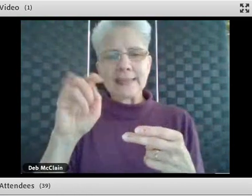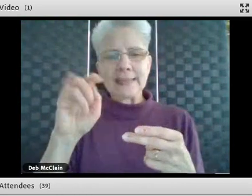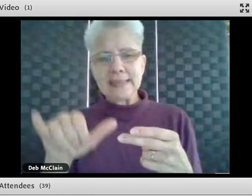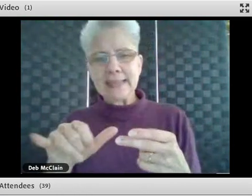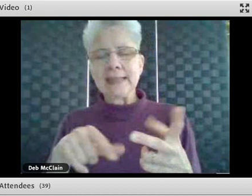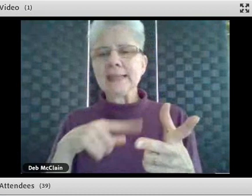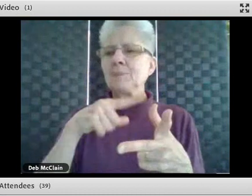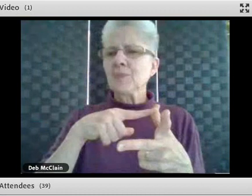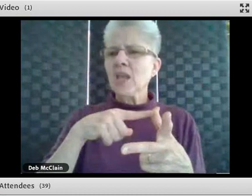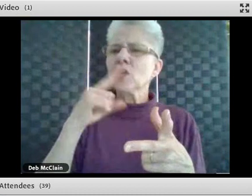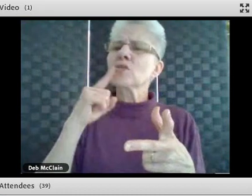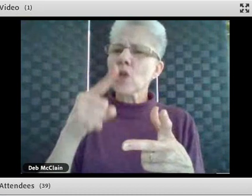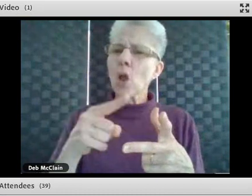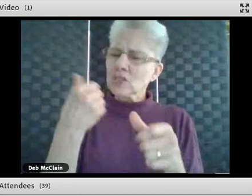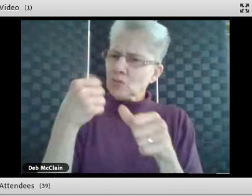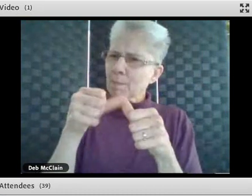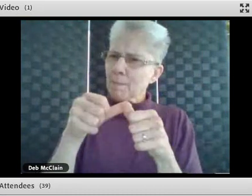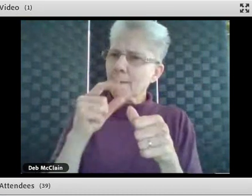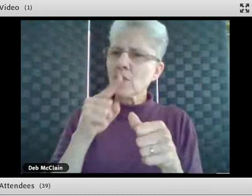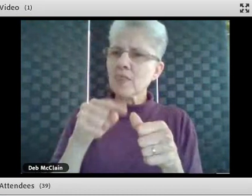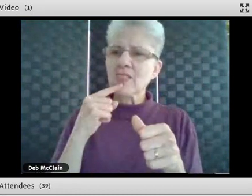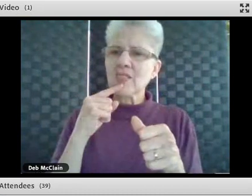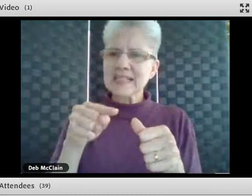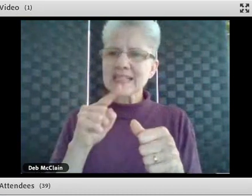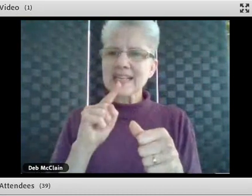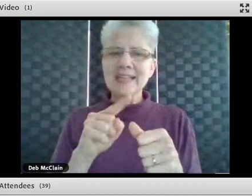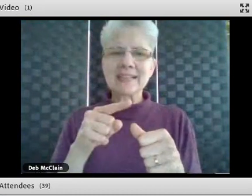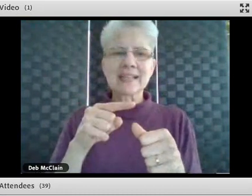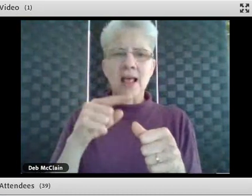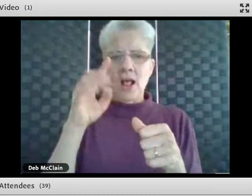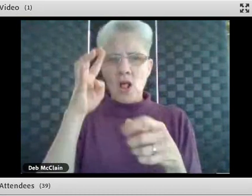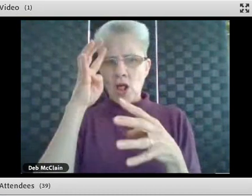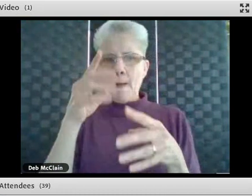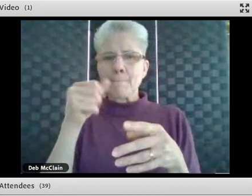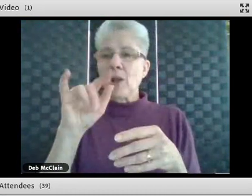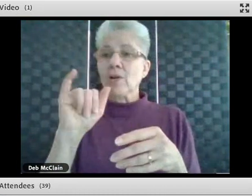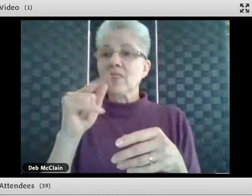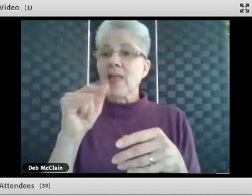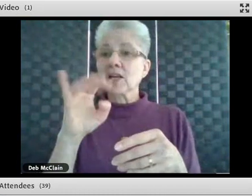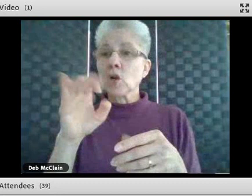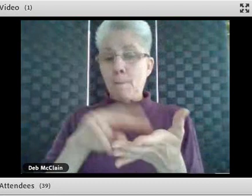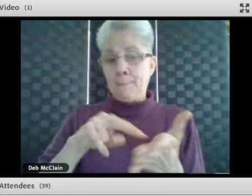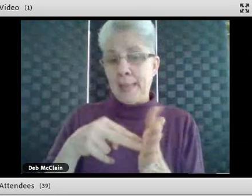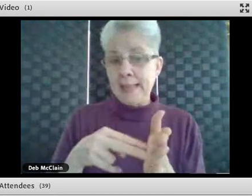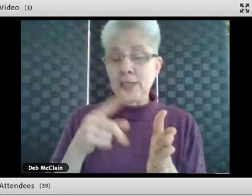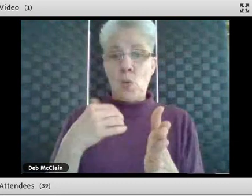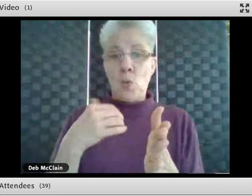So, but keep in mind that even though this is a -- the parenthetical qualifiers having be a more specific